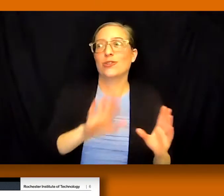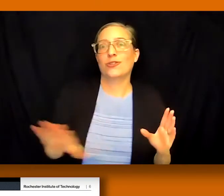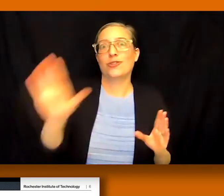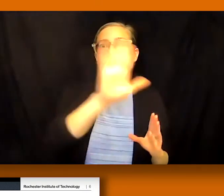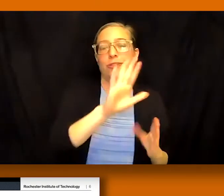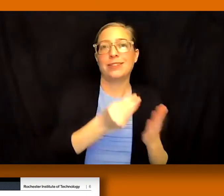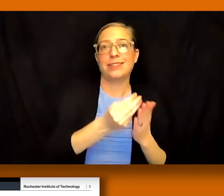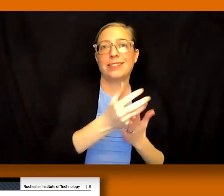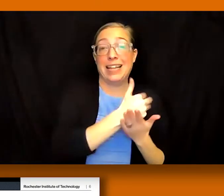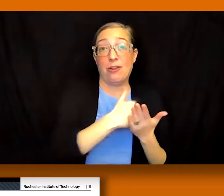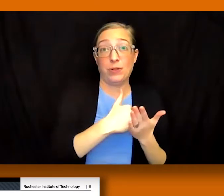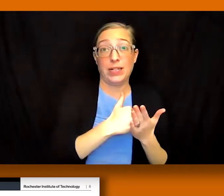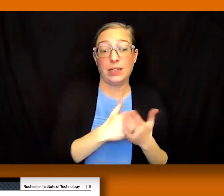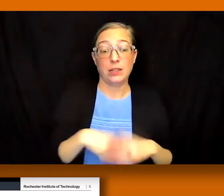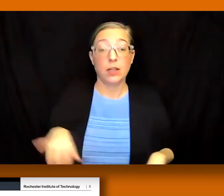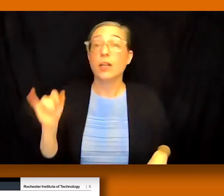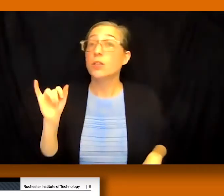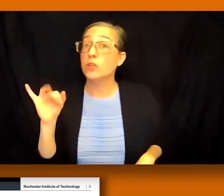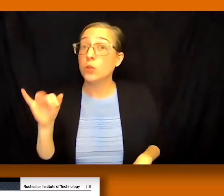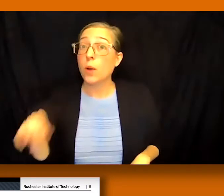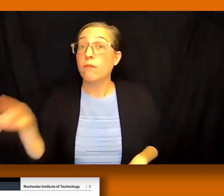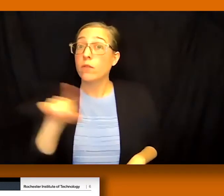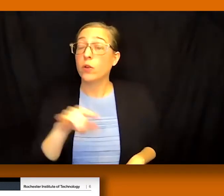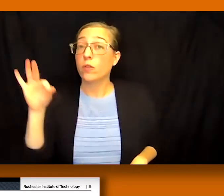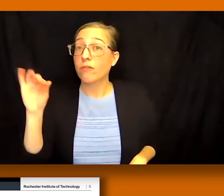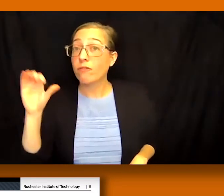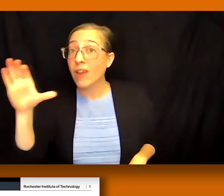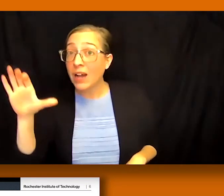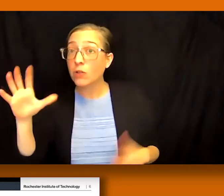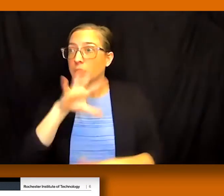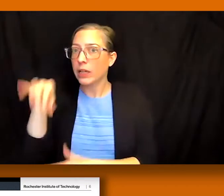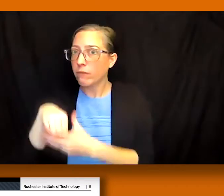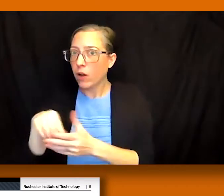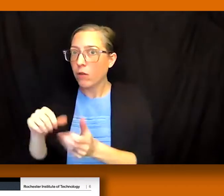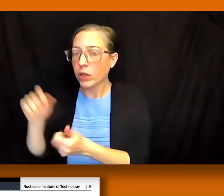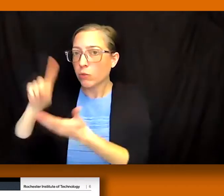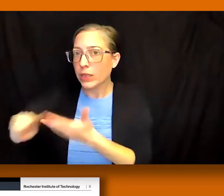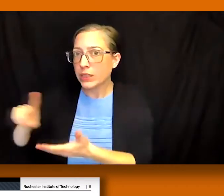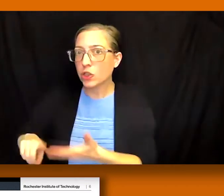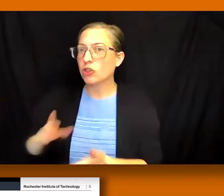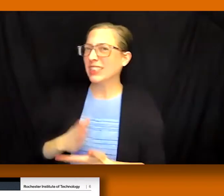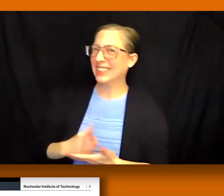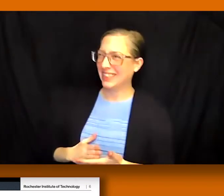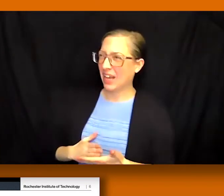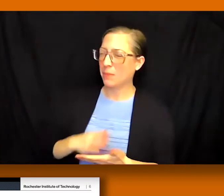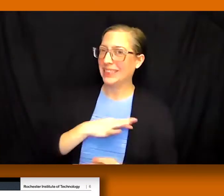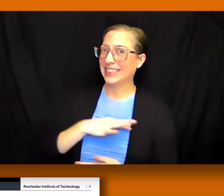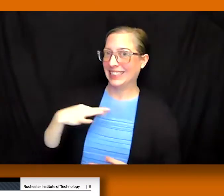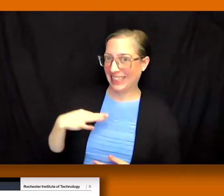or, um, some personnel we have access to their salaries.